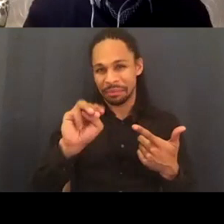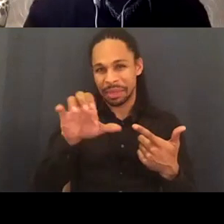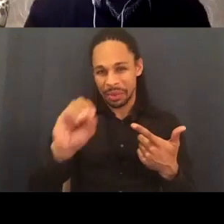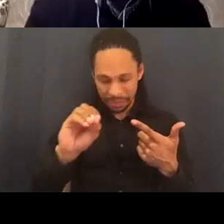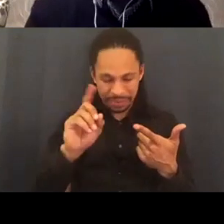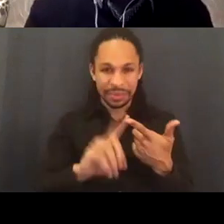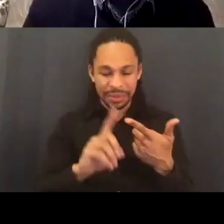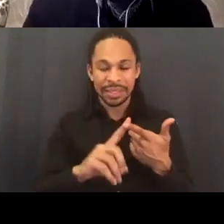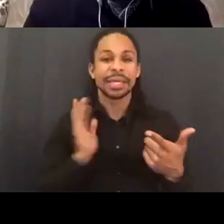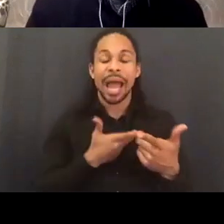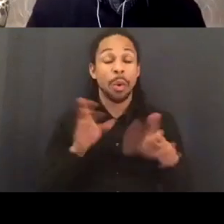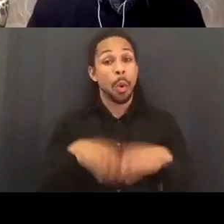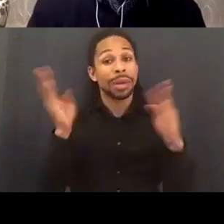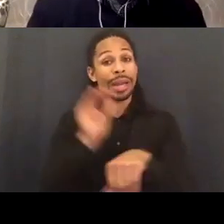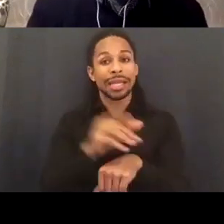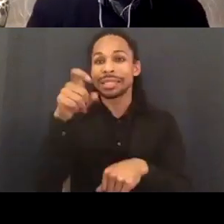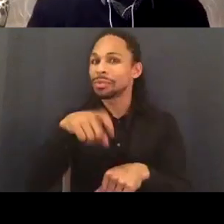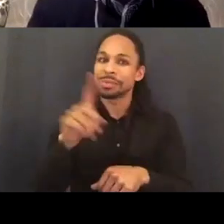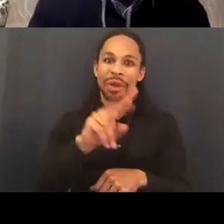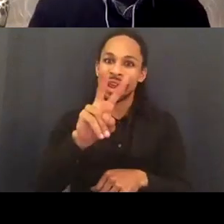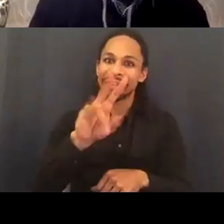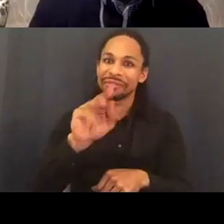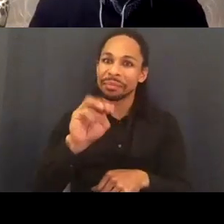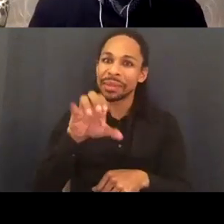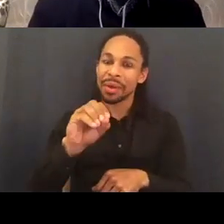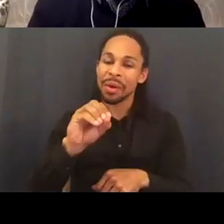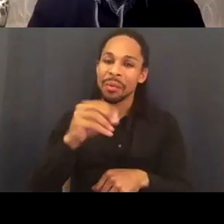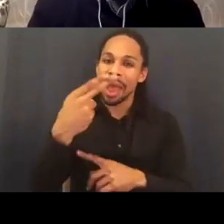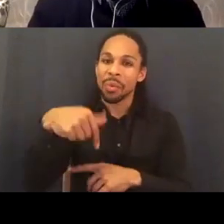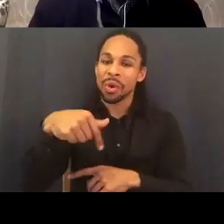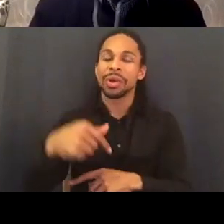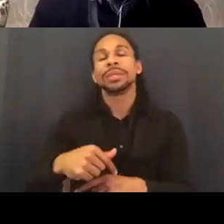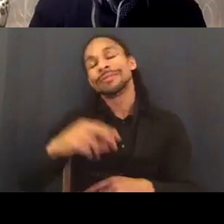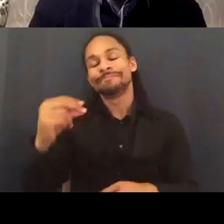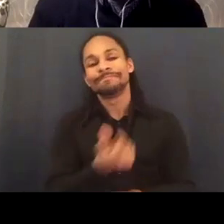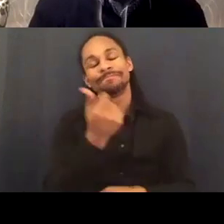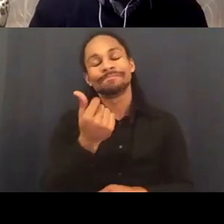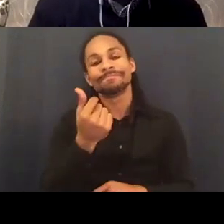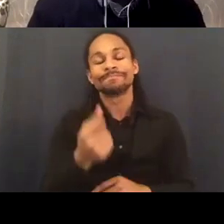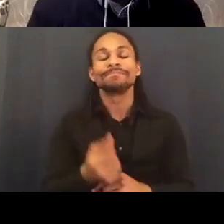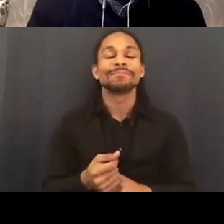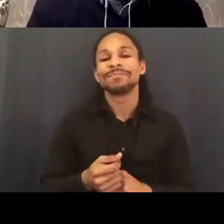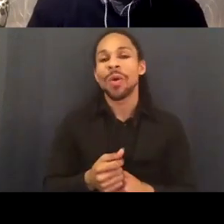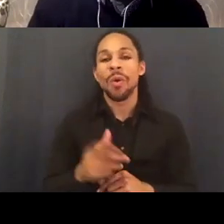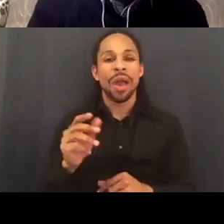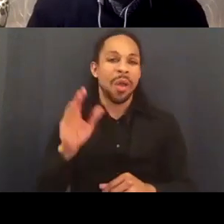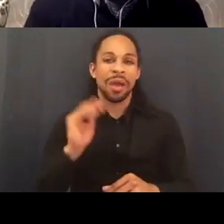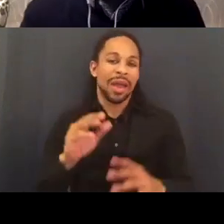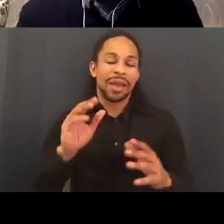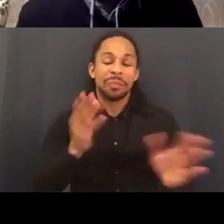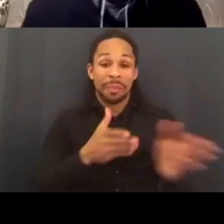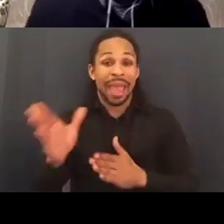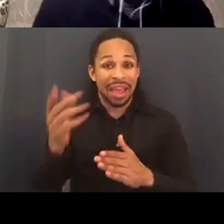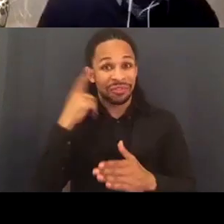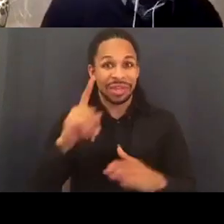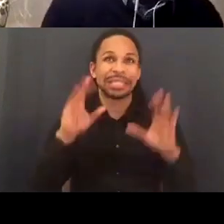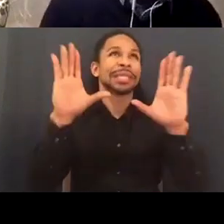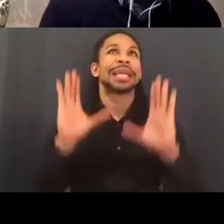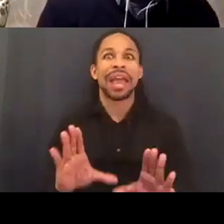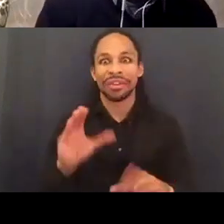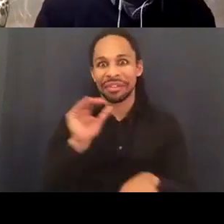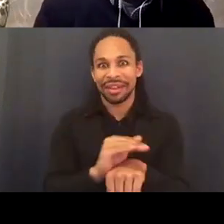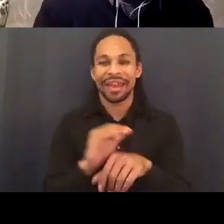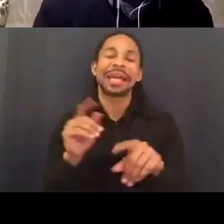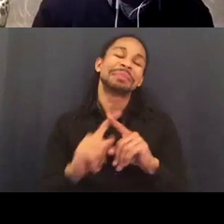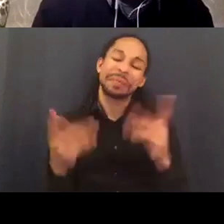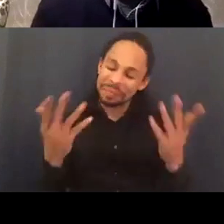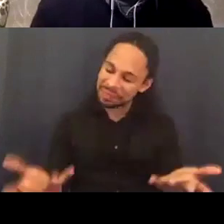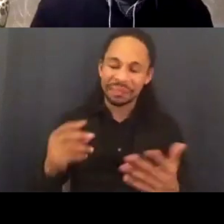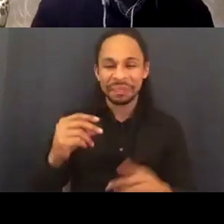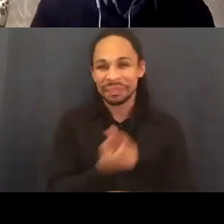at their headquarters. You